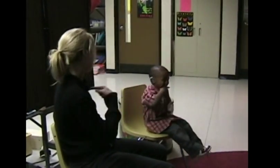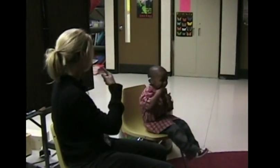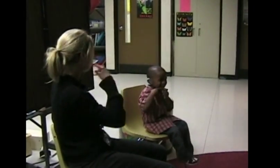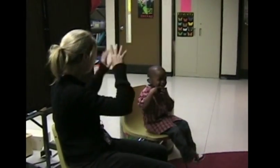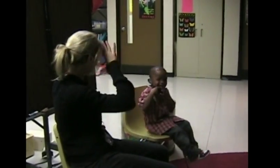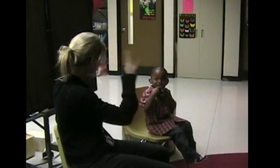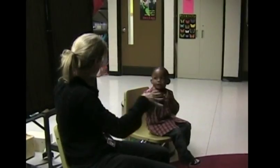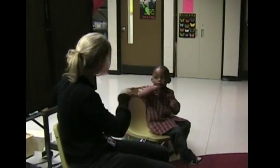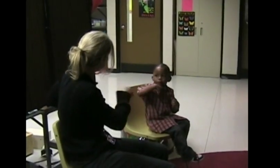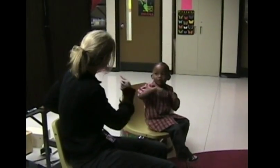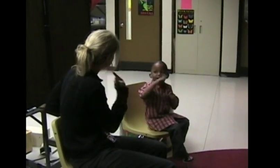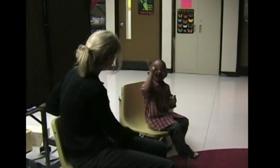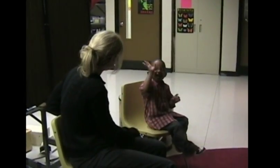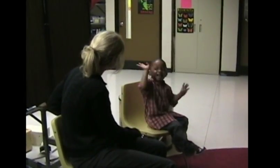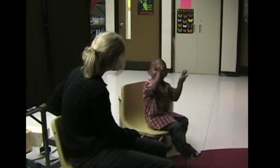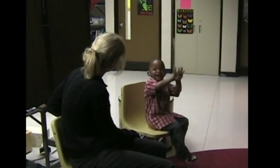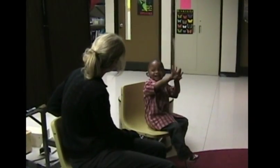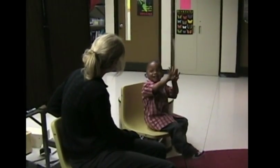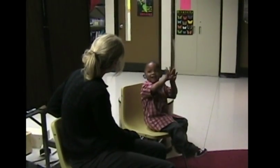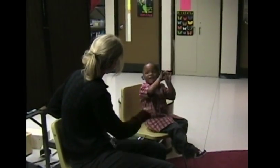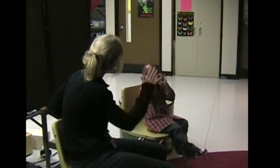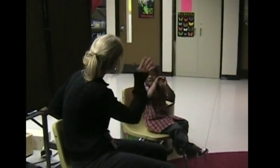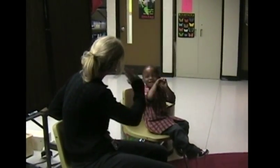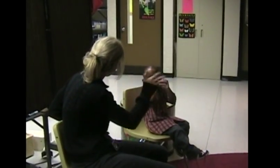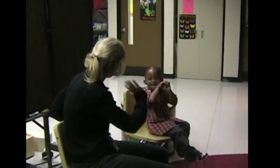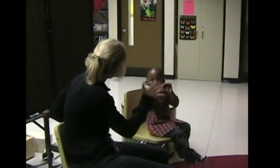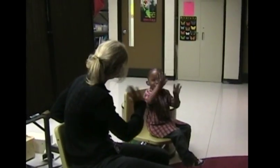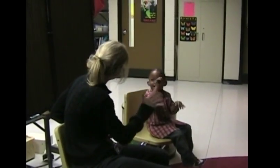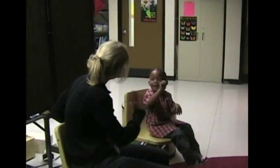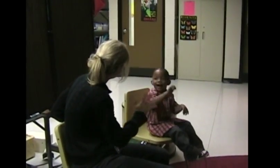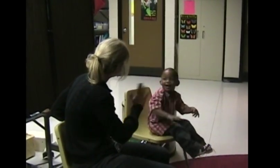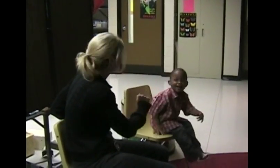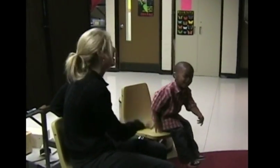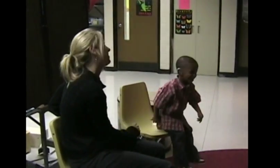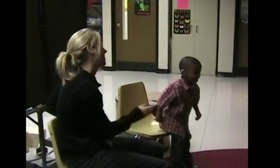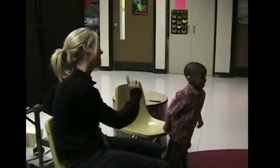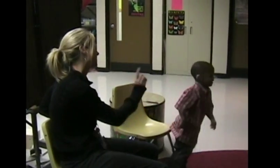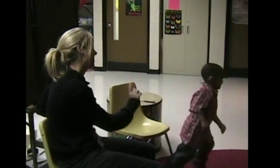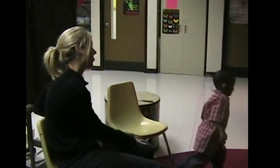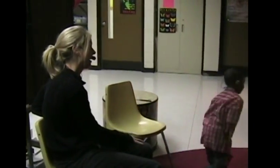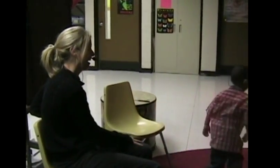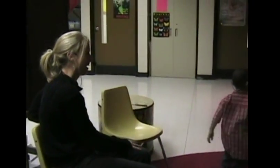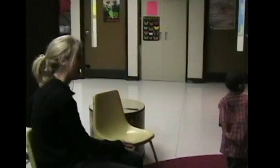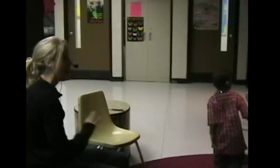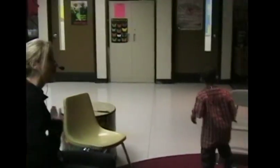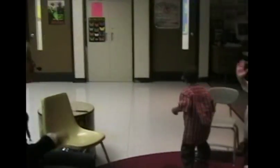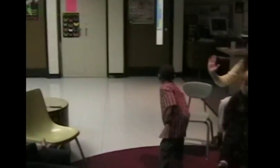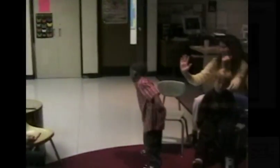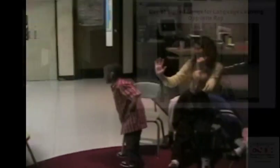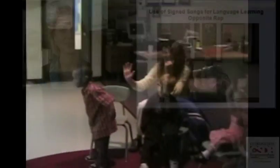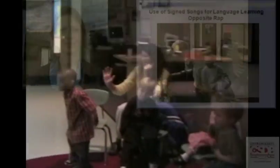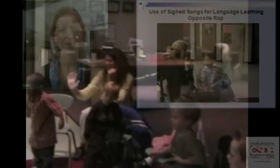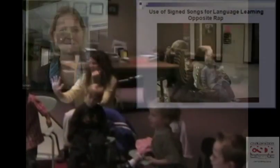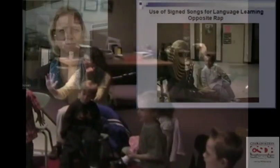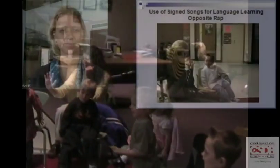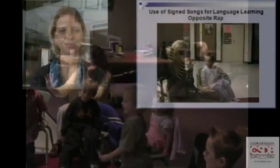I say, 'Hello,' you say, 'Bye-bye.' Bye, Dionte." "Yeah! Good job!"